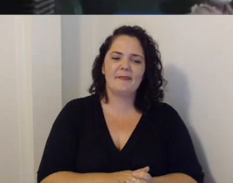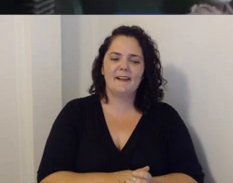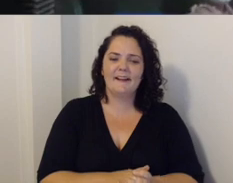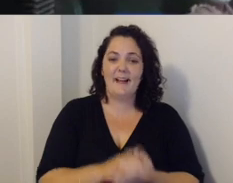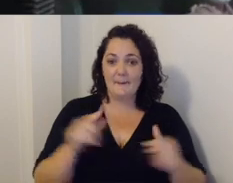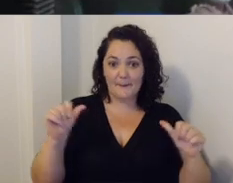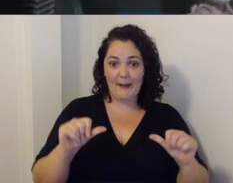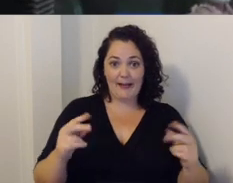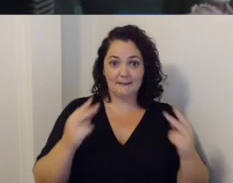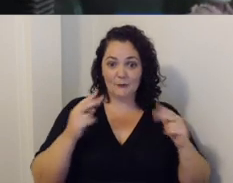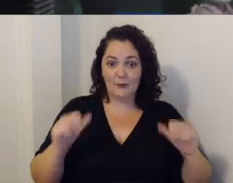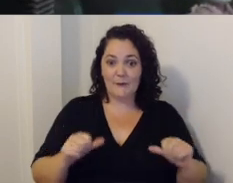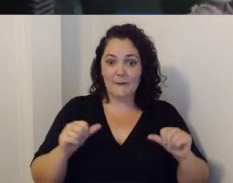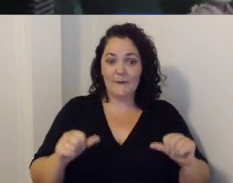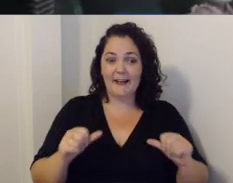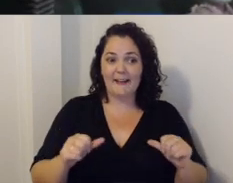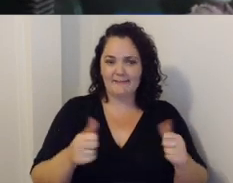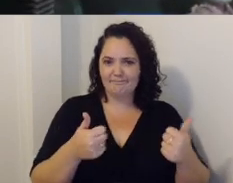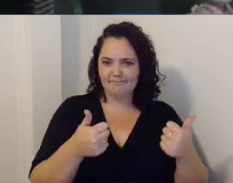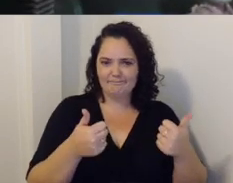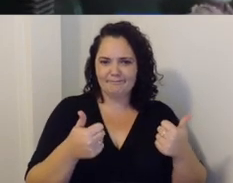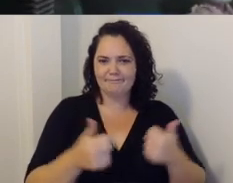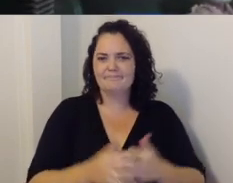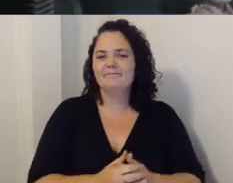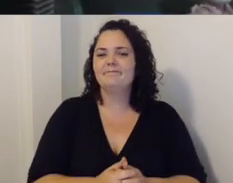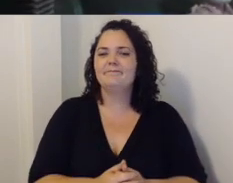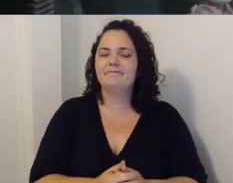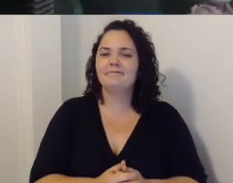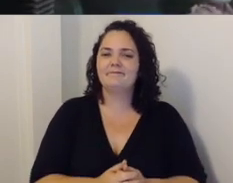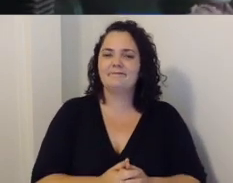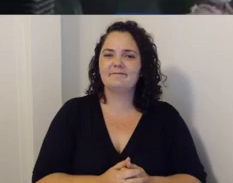and come back to me. Am I back again? Alright thank you, I'm getting thumbs up excellent and